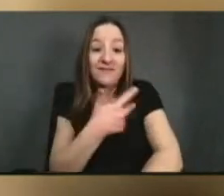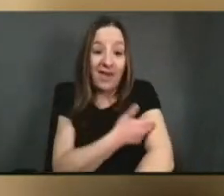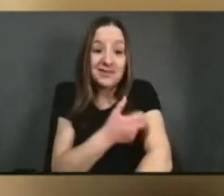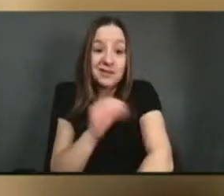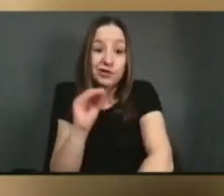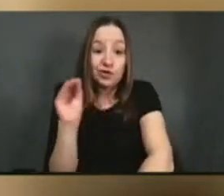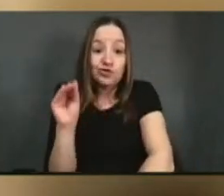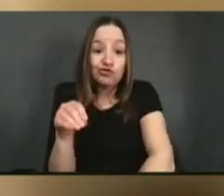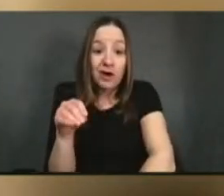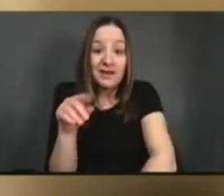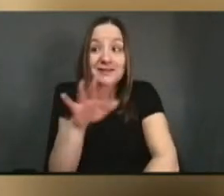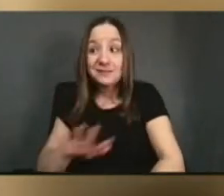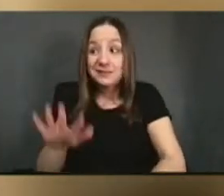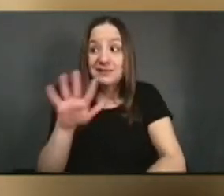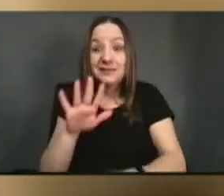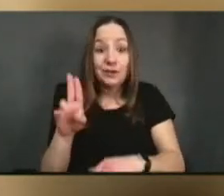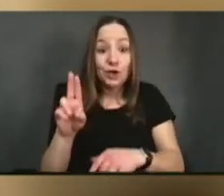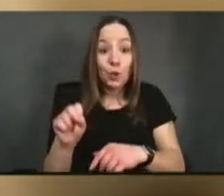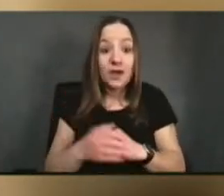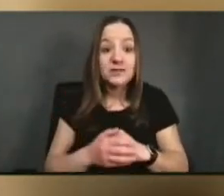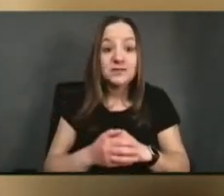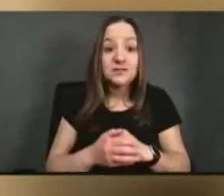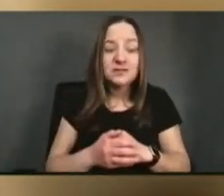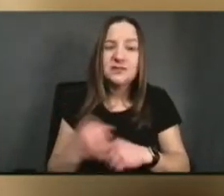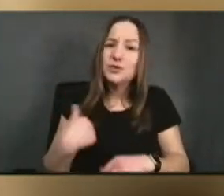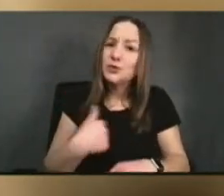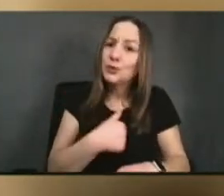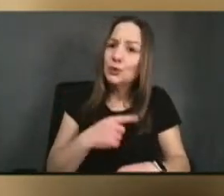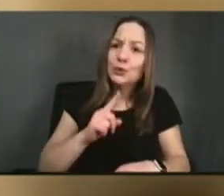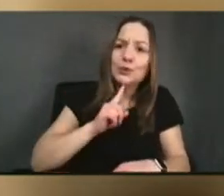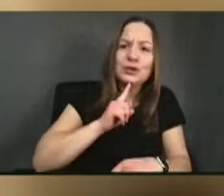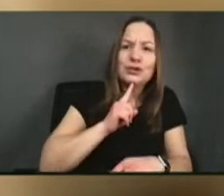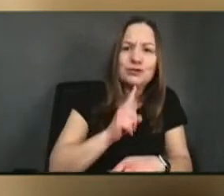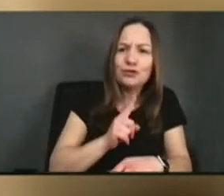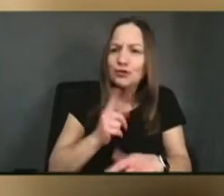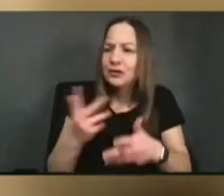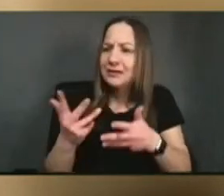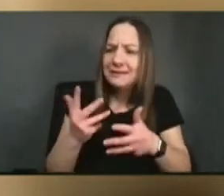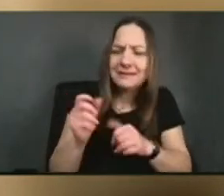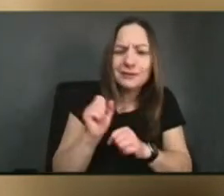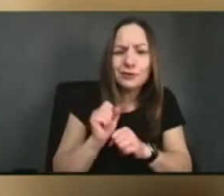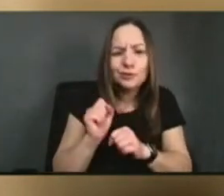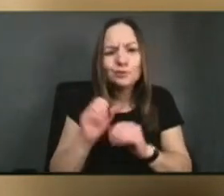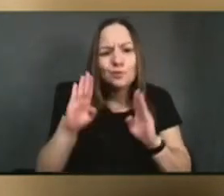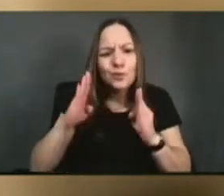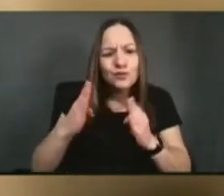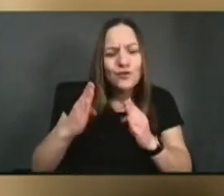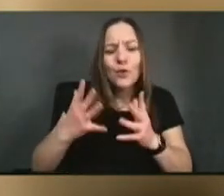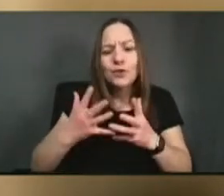as a Bella fascinations and the nation. Um we have worked